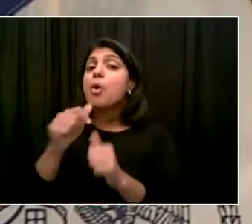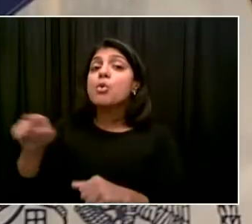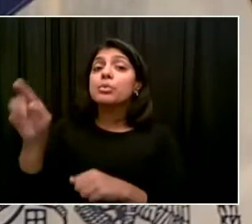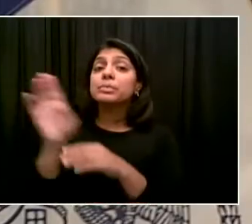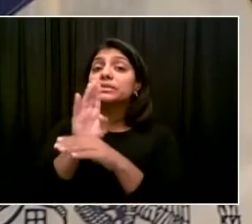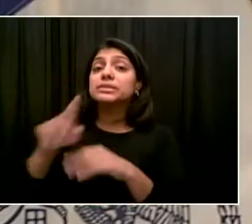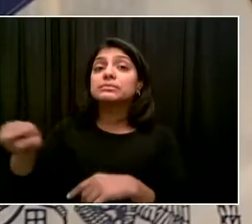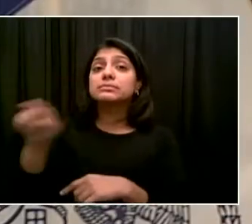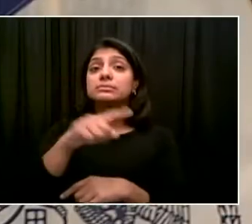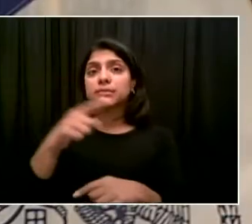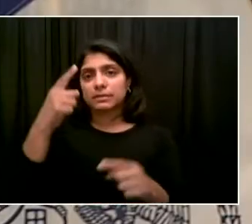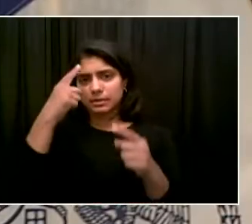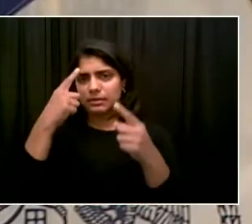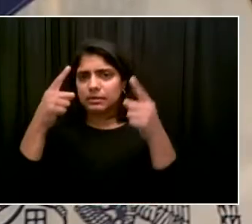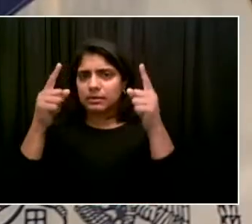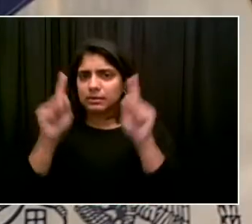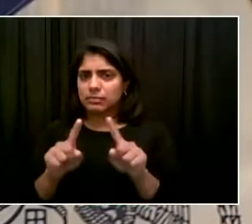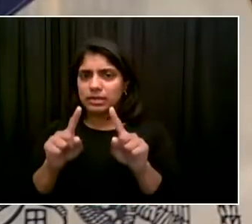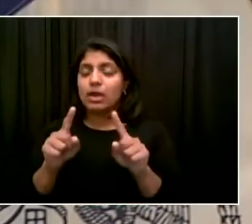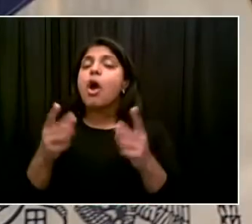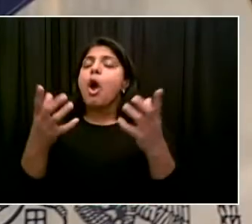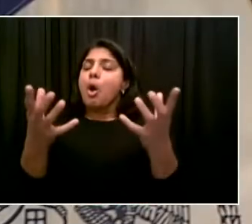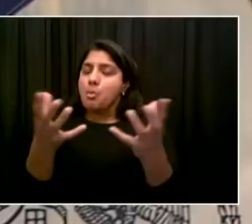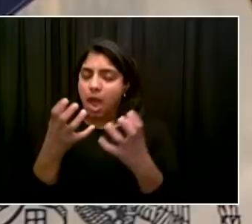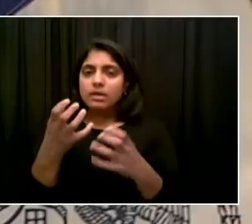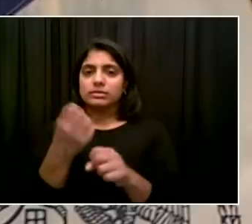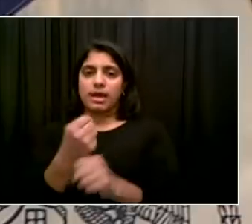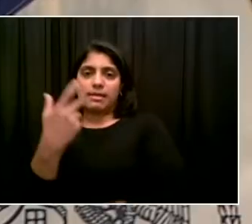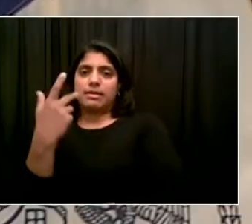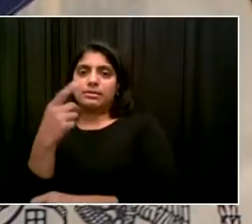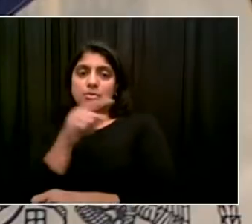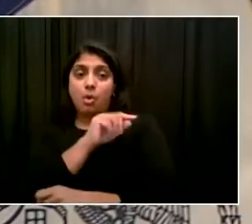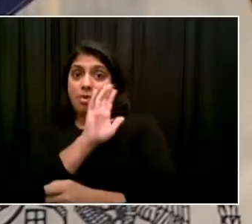BUSINESSES WANT THEIR PEOPLE VACCINATED. CUSTOMERS WANT